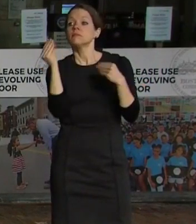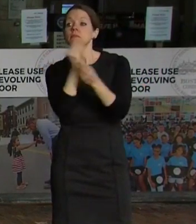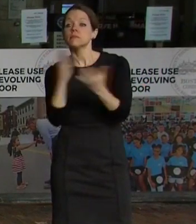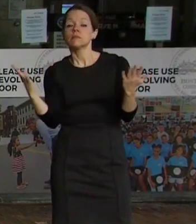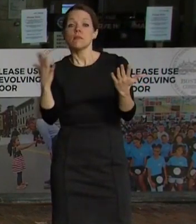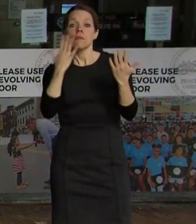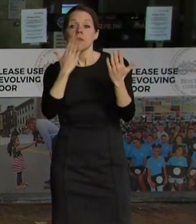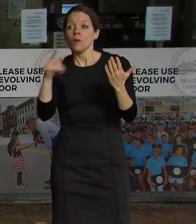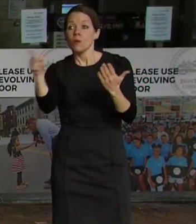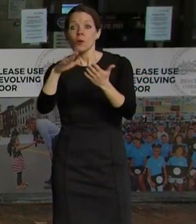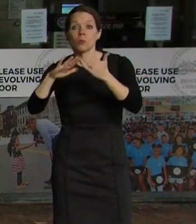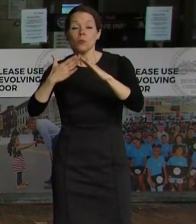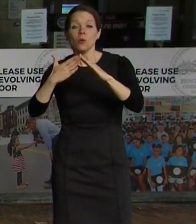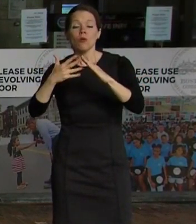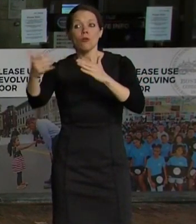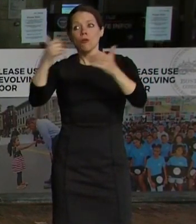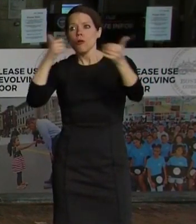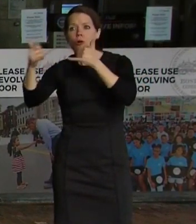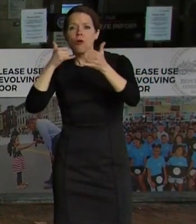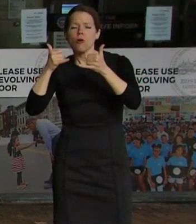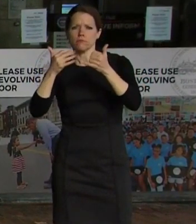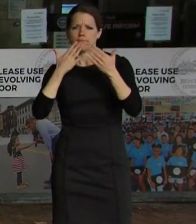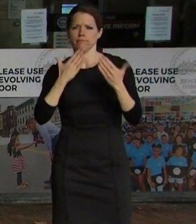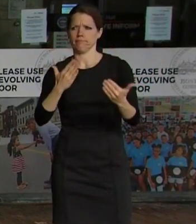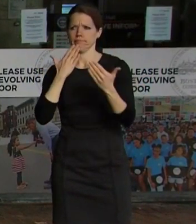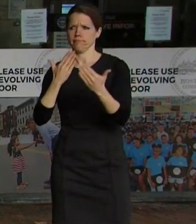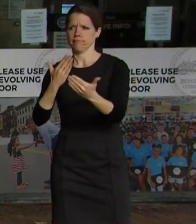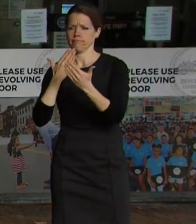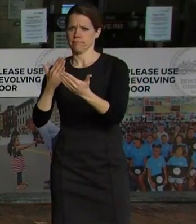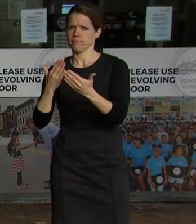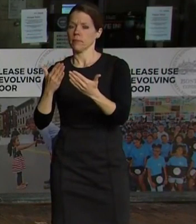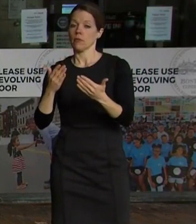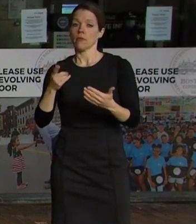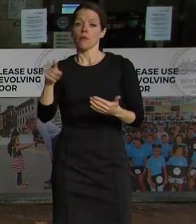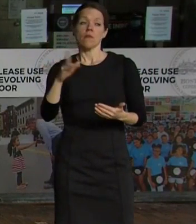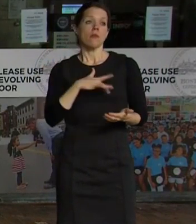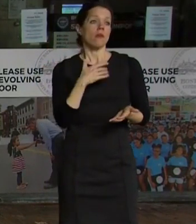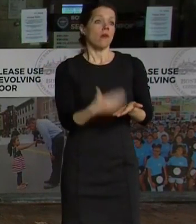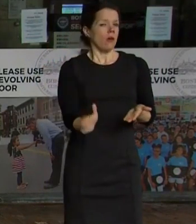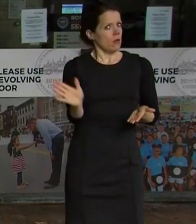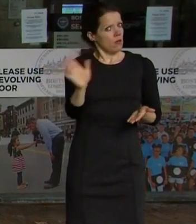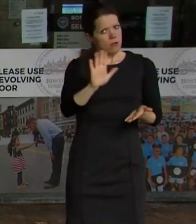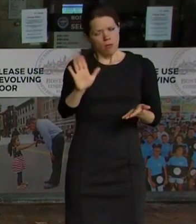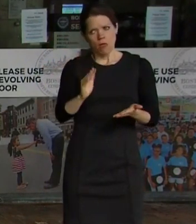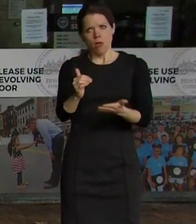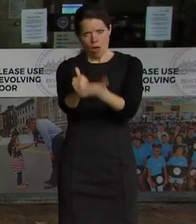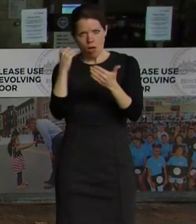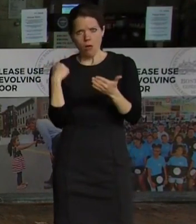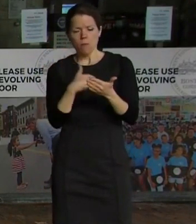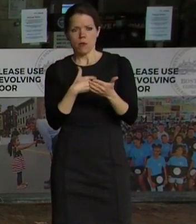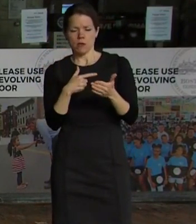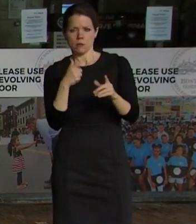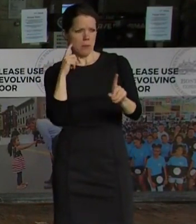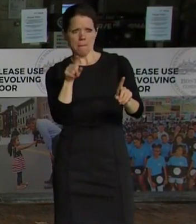THAT TRIED TO PREY UPON THIS HARDSHIP AND IT WON'T BE TOLERATED. I'M HERE TO TELL YOU NOW, THANK